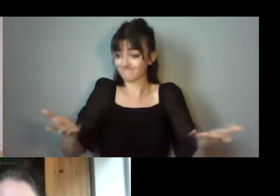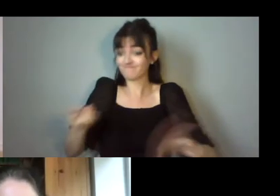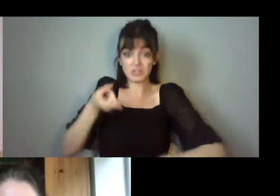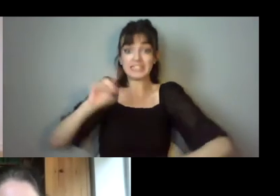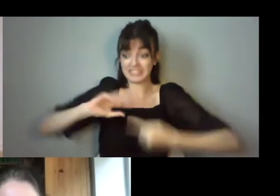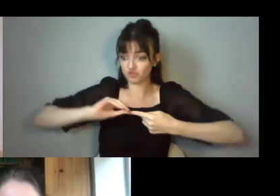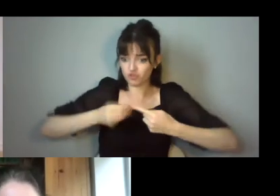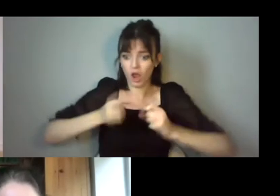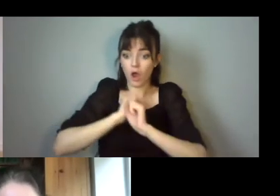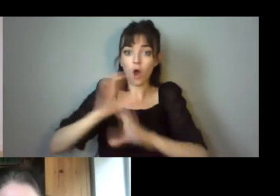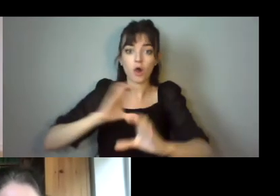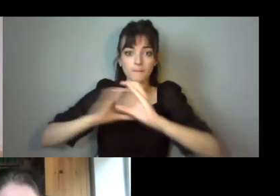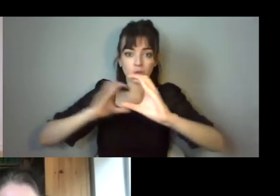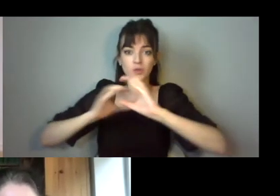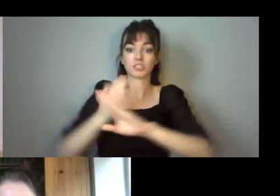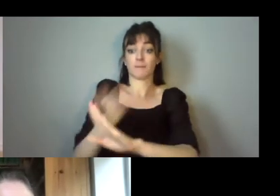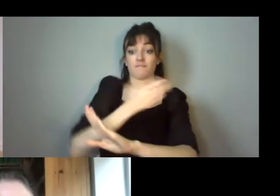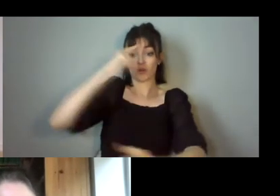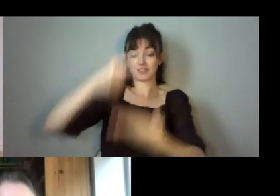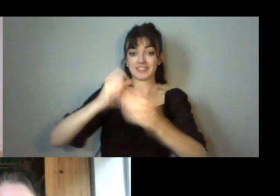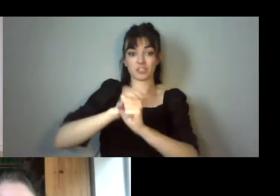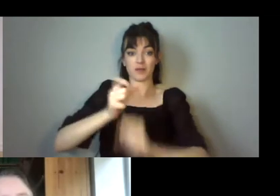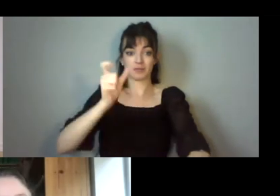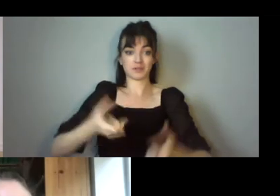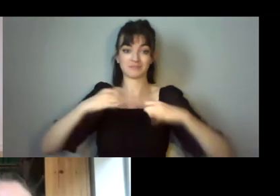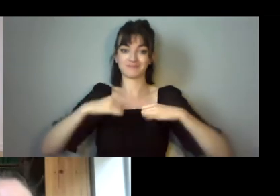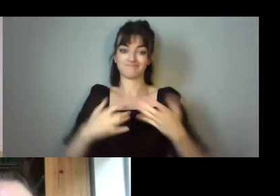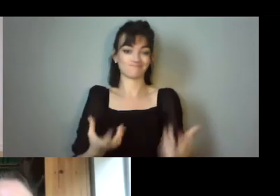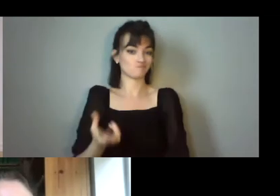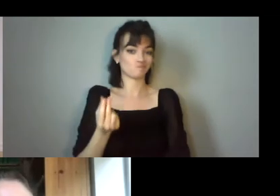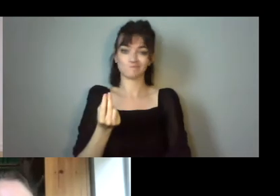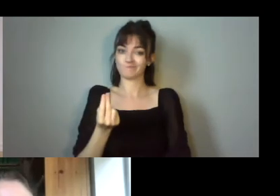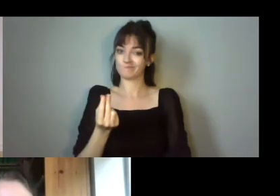the decision about a person's capacity? >>: No. No. There is no specific process,